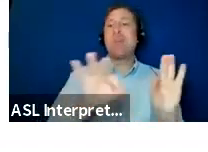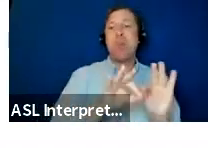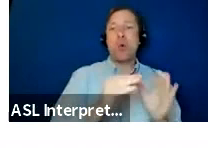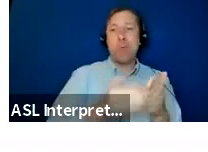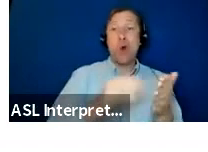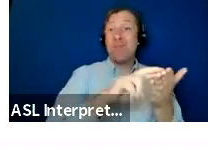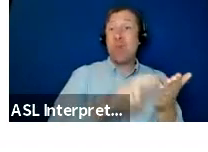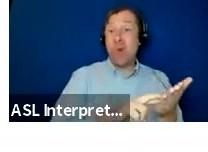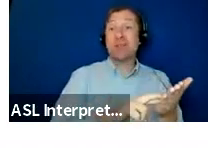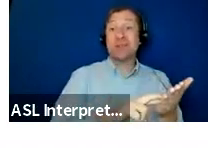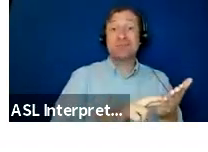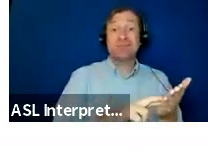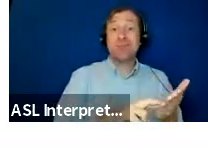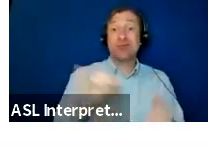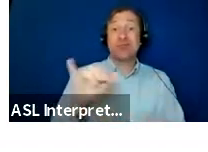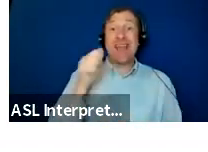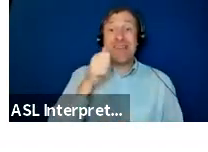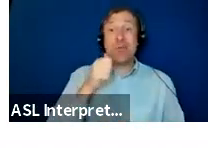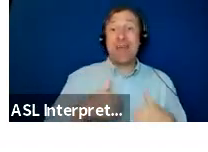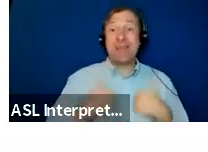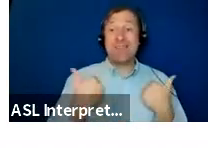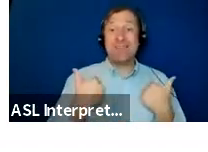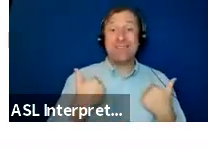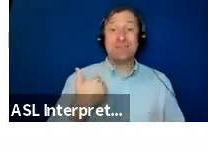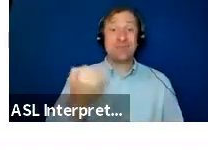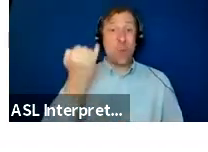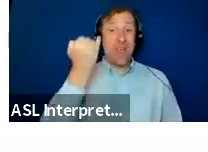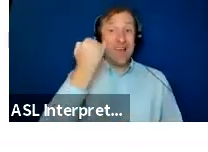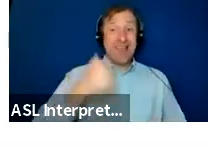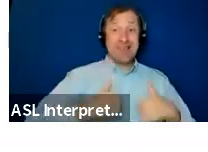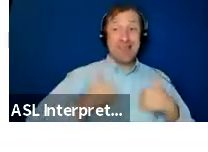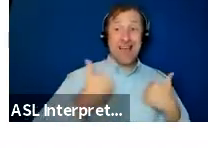just like it is in daily life. If there is a need for a live or in-person audition,